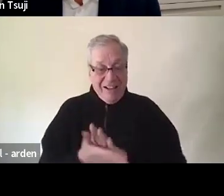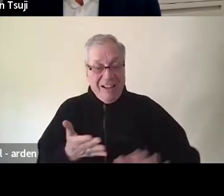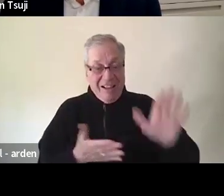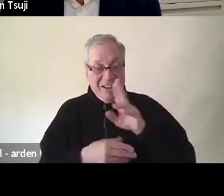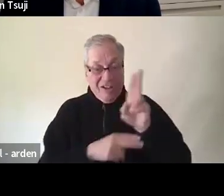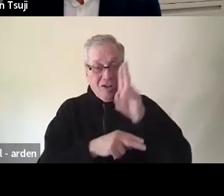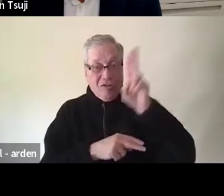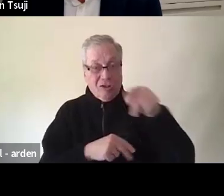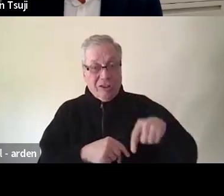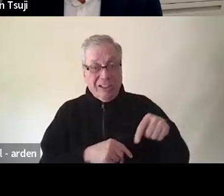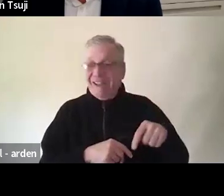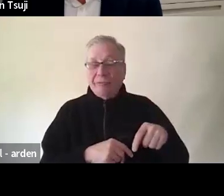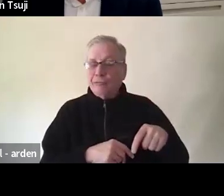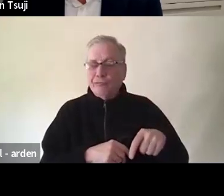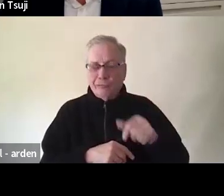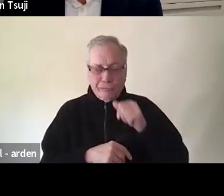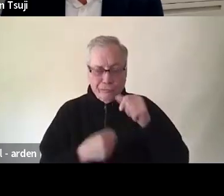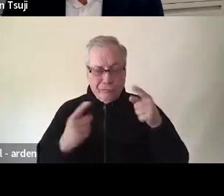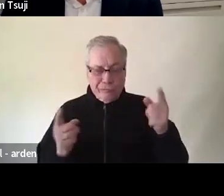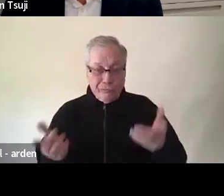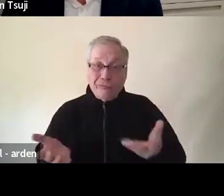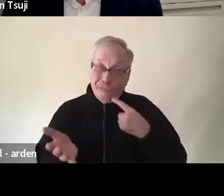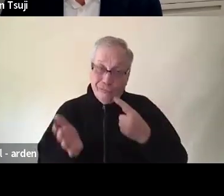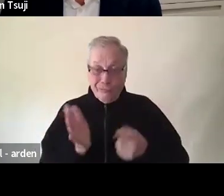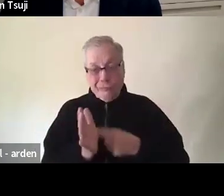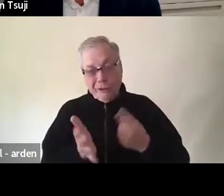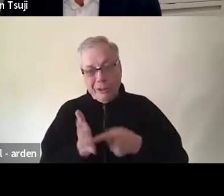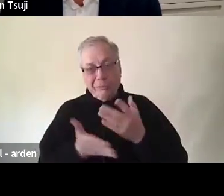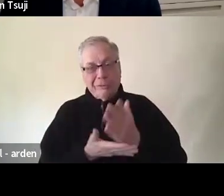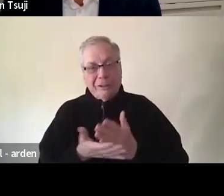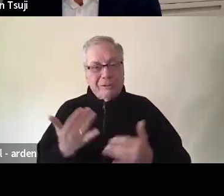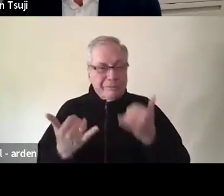So sometimes there is some trial and error involved here.